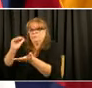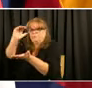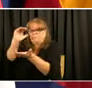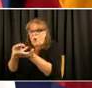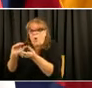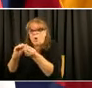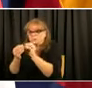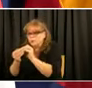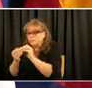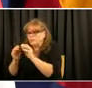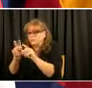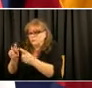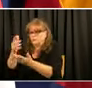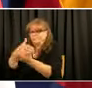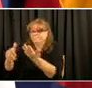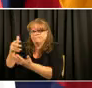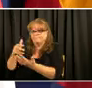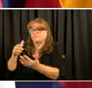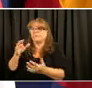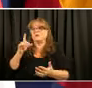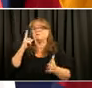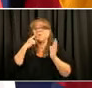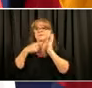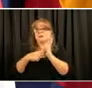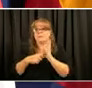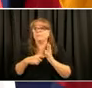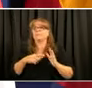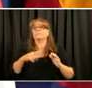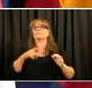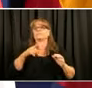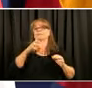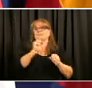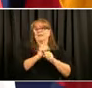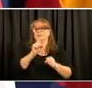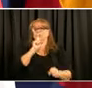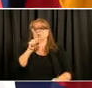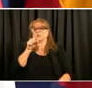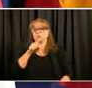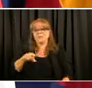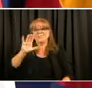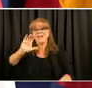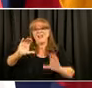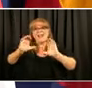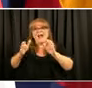is to really ensure that those classroom groups are small so that when a case occurs the number of